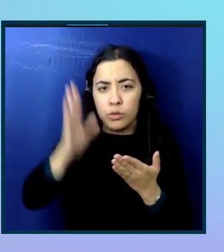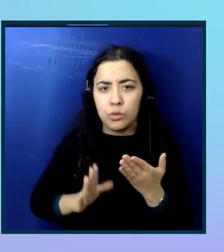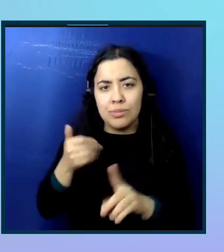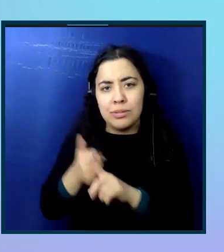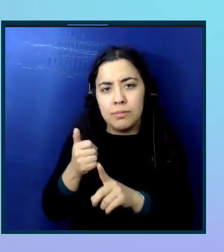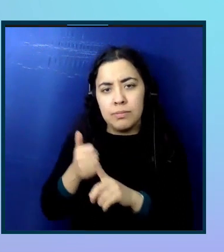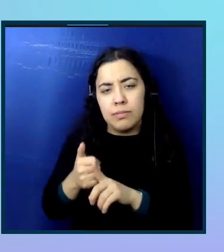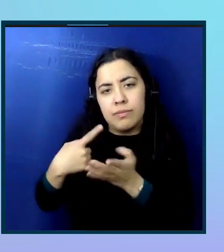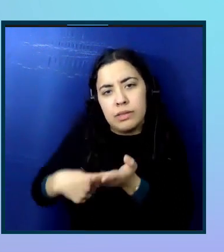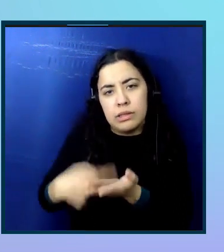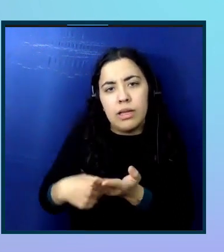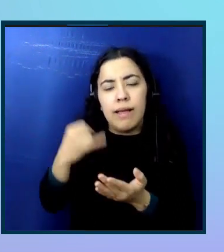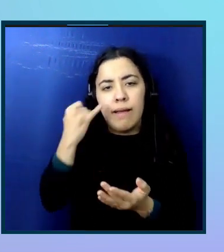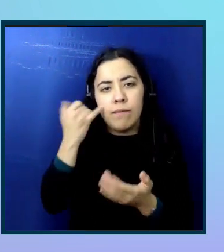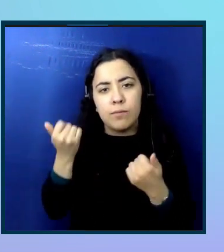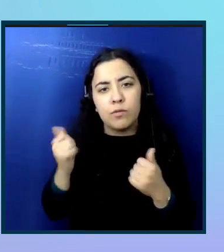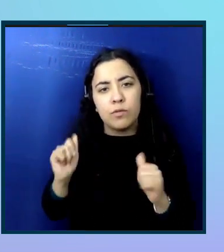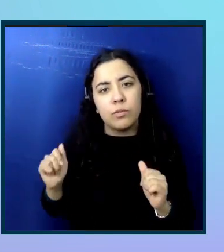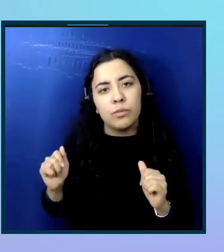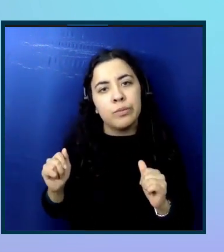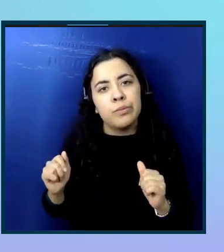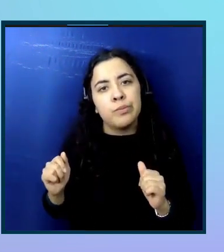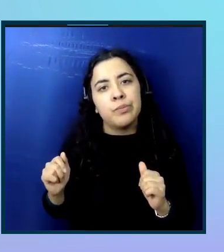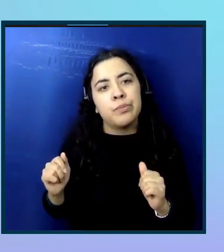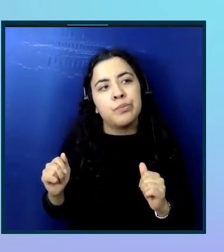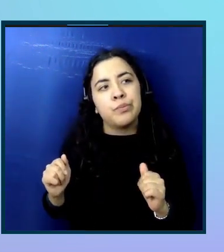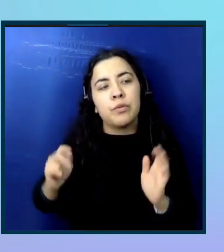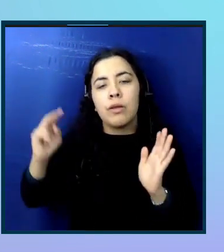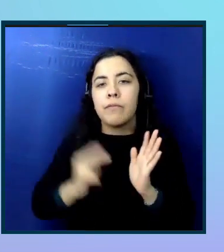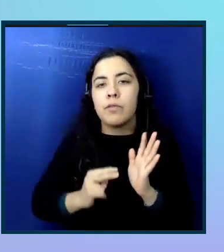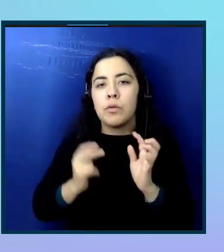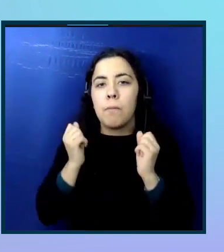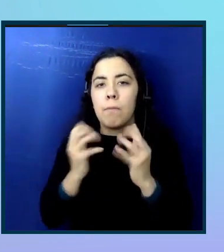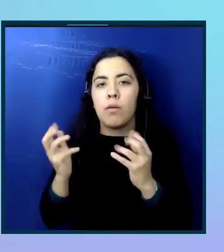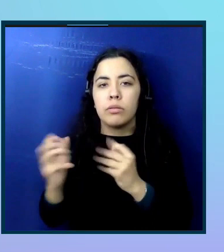when they're trying to look at multiple impairments at the same time?